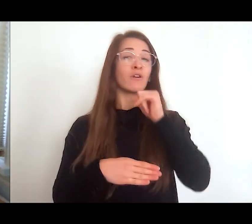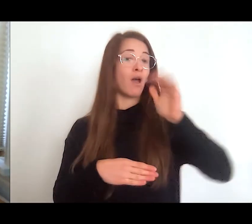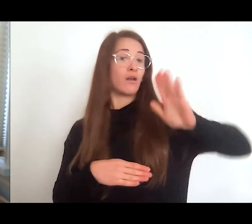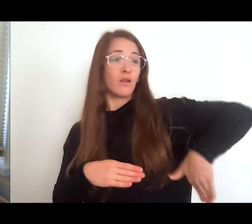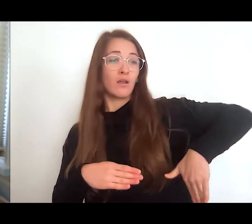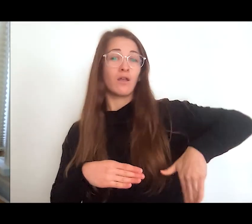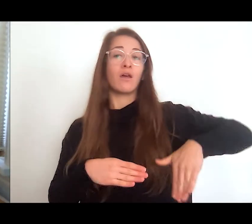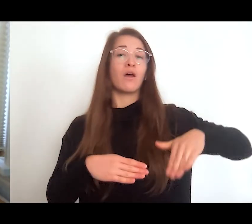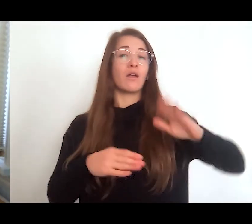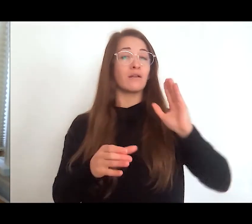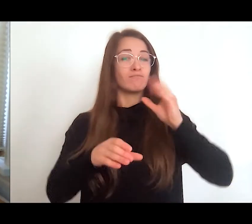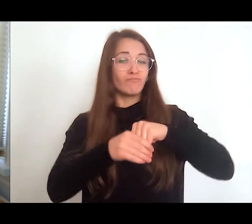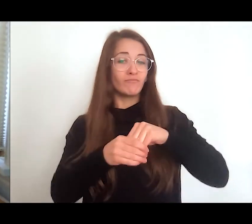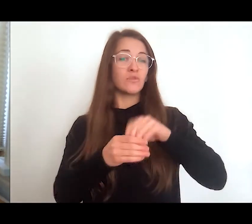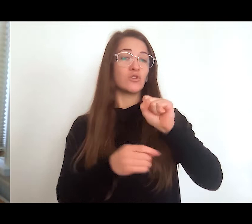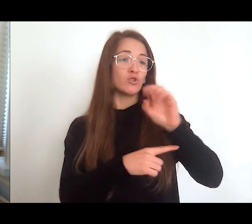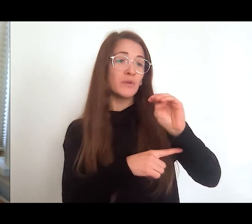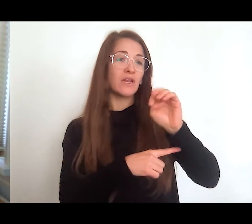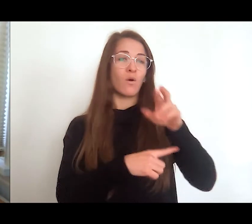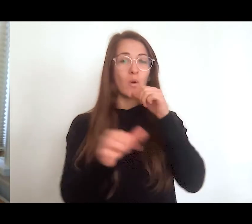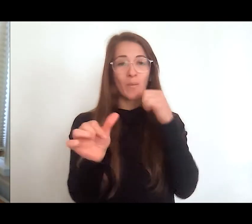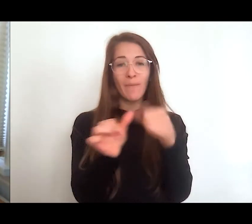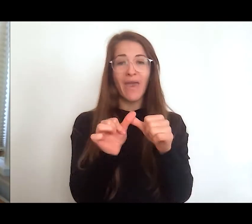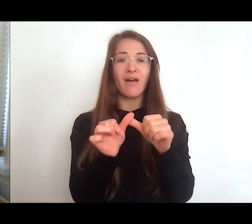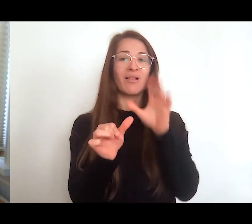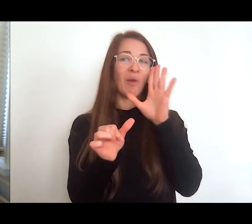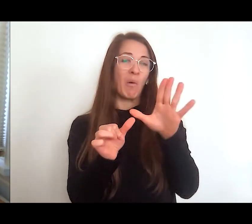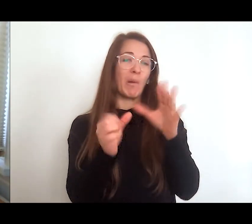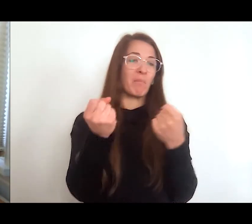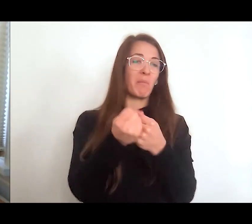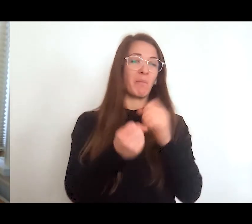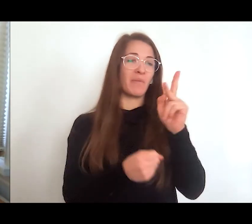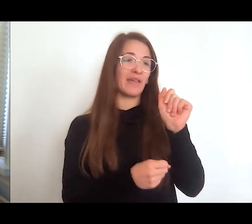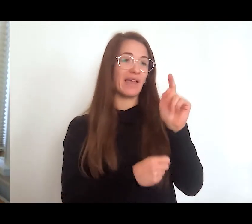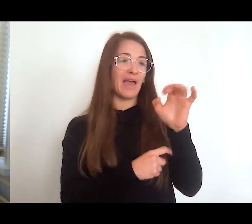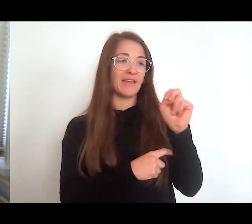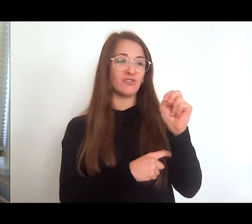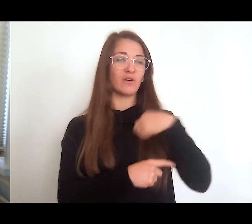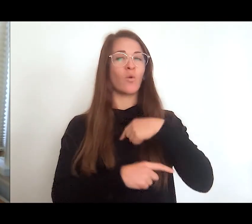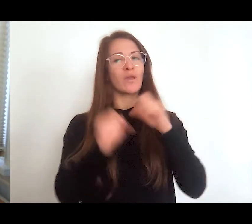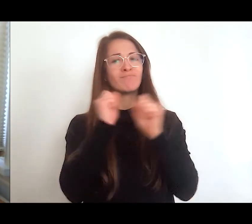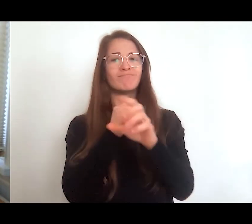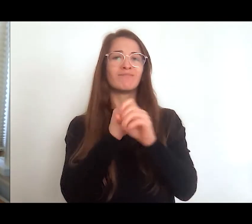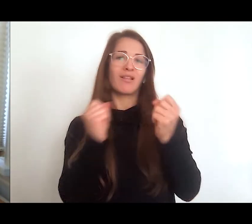TRAINING AND IF YOU ARE NOT ALREADY PART OF AND FOLLOWING US ON SOCIAL MEDIA OR THE MAILINGS,